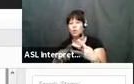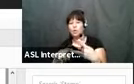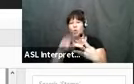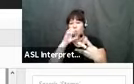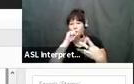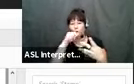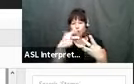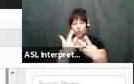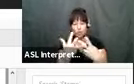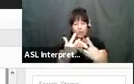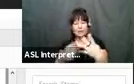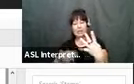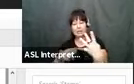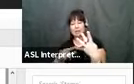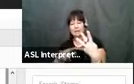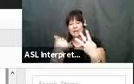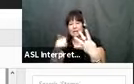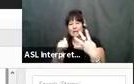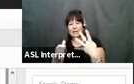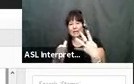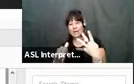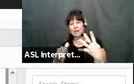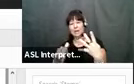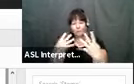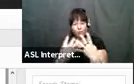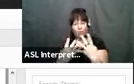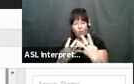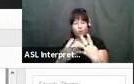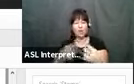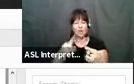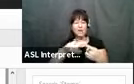Purple indicates widespread community transmission of covid.